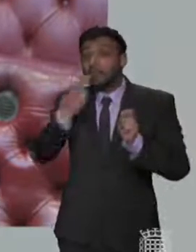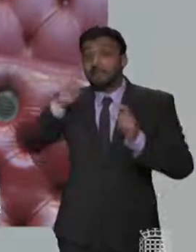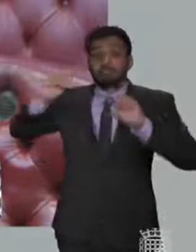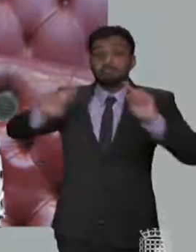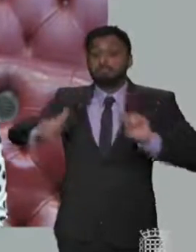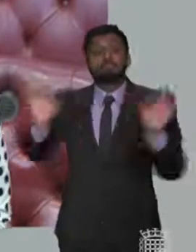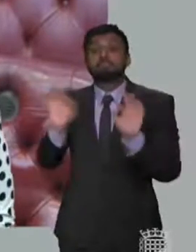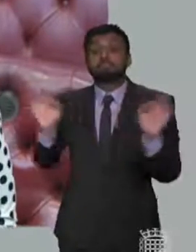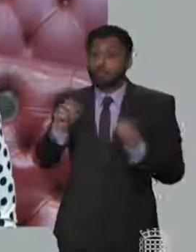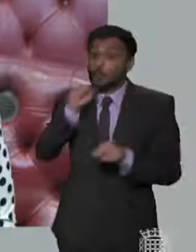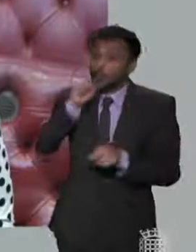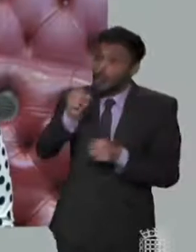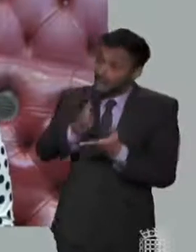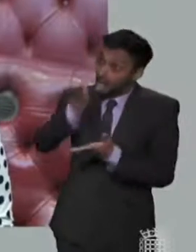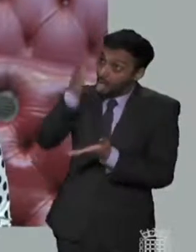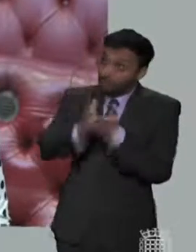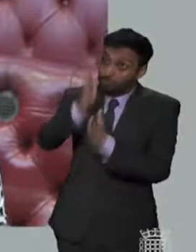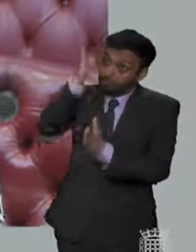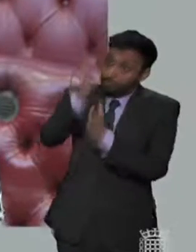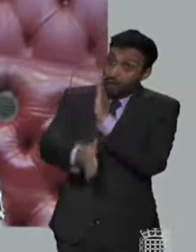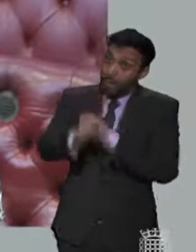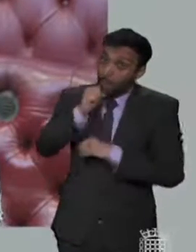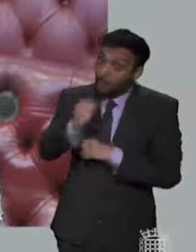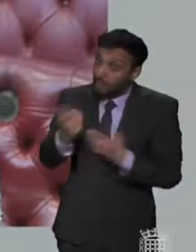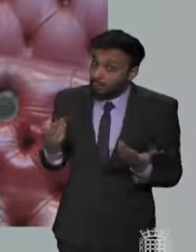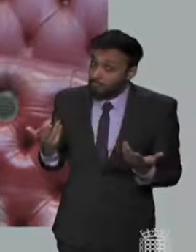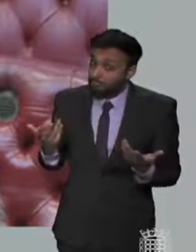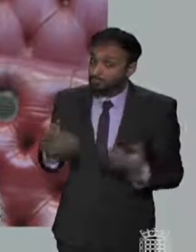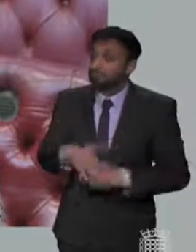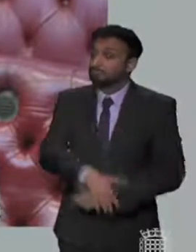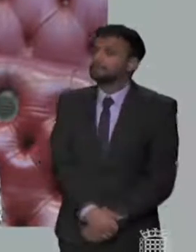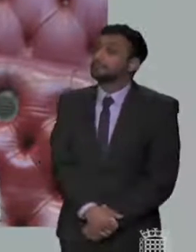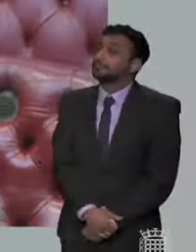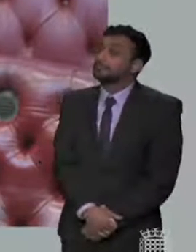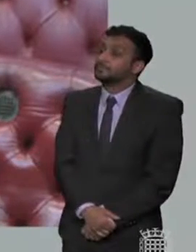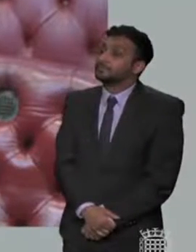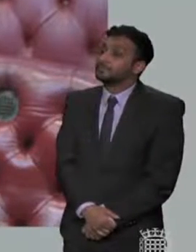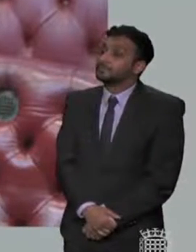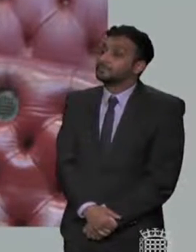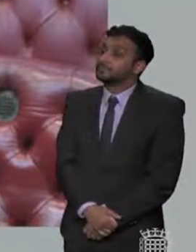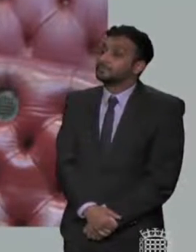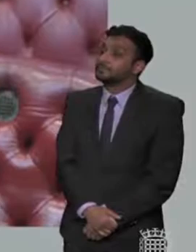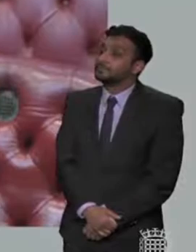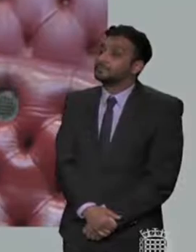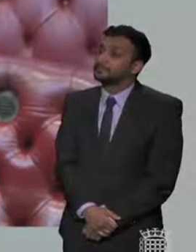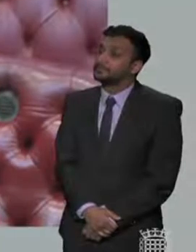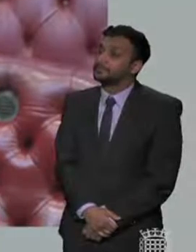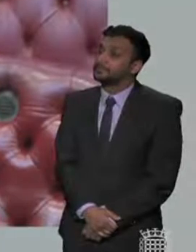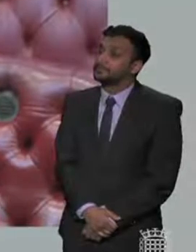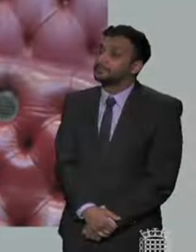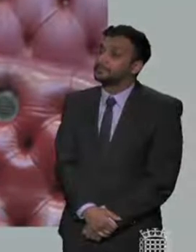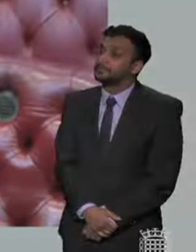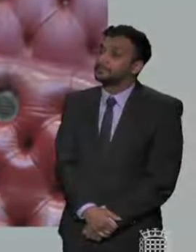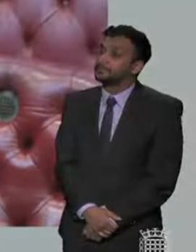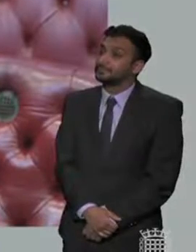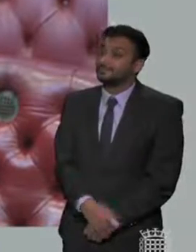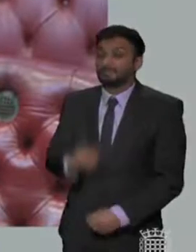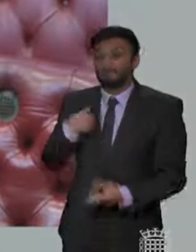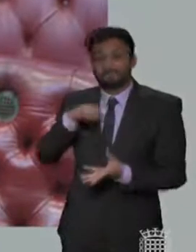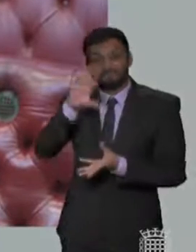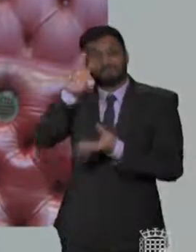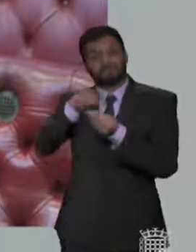prorogation my lords i want to conclude by once again congratulating the noble lord lord holmes